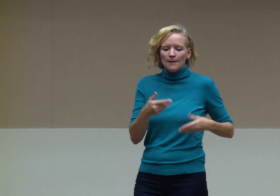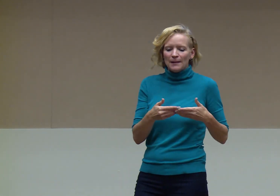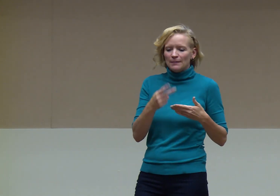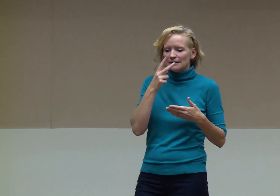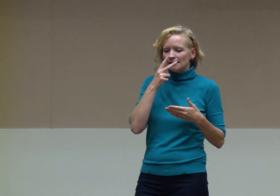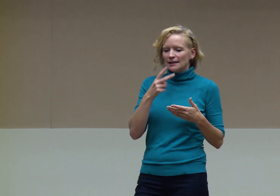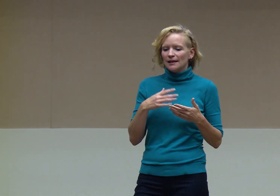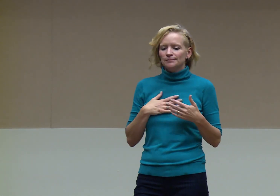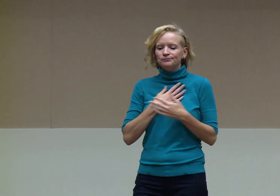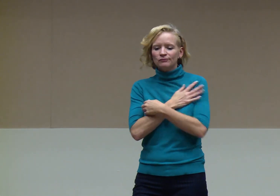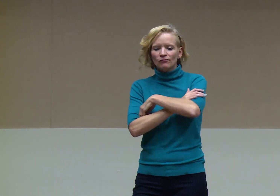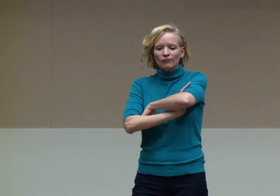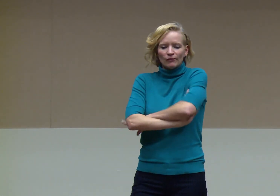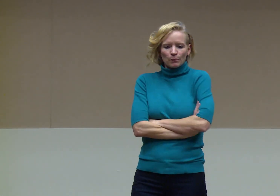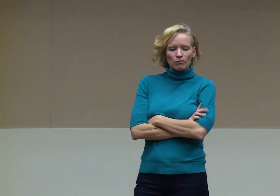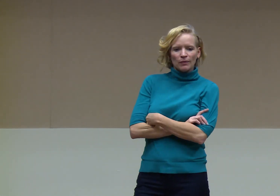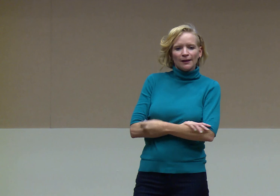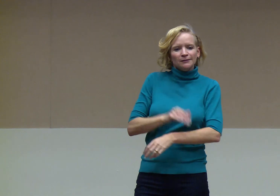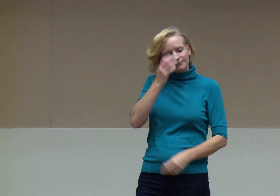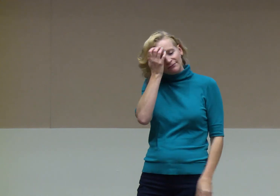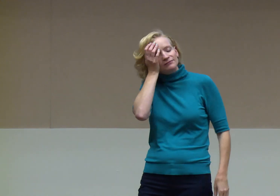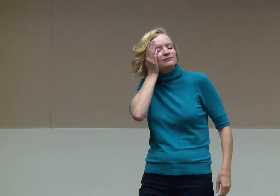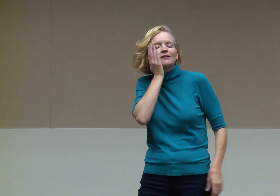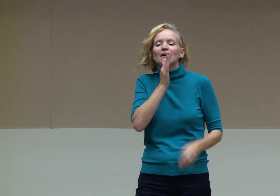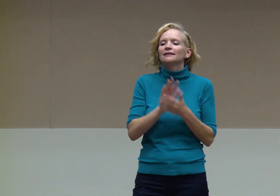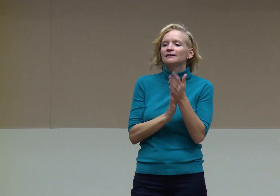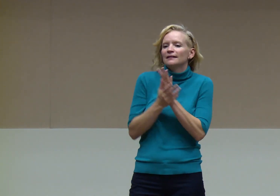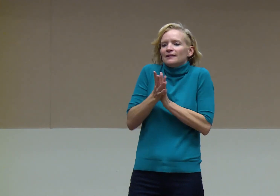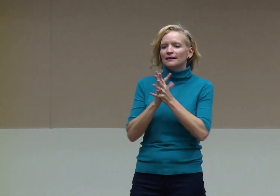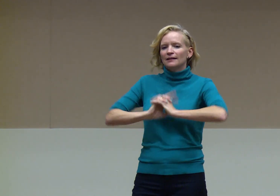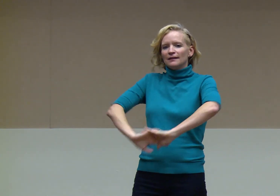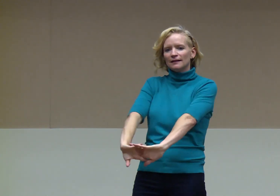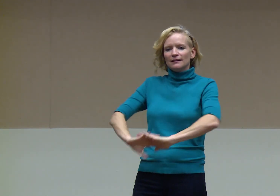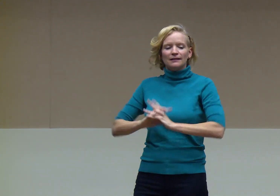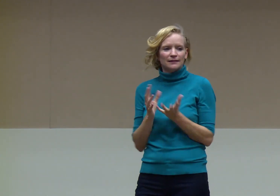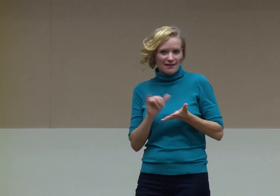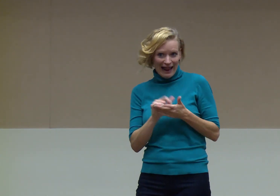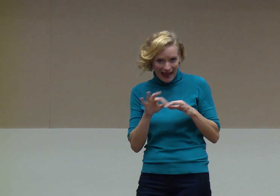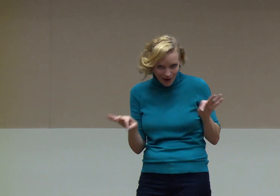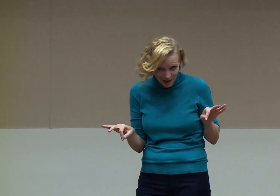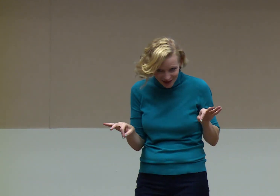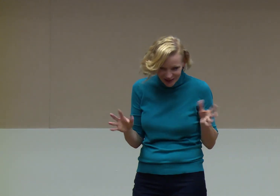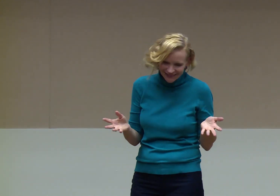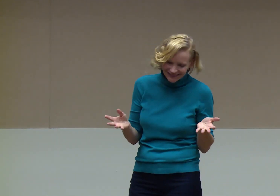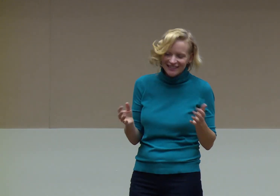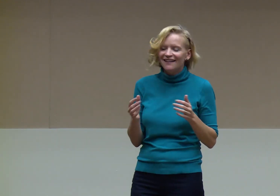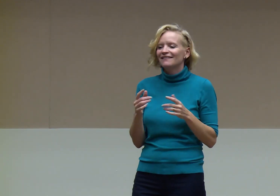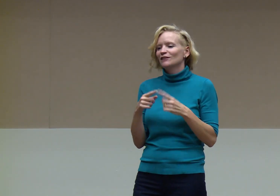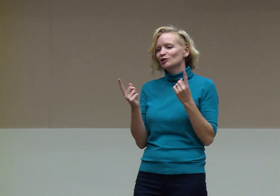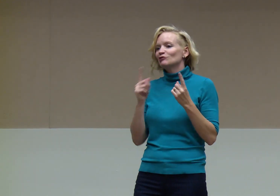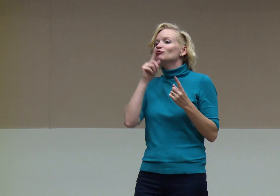if a baby were to see that, all that futzing around. We don't call it language.